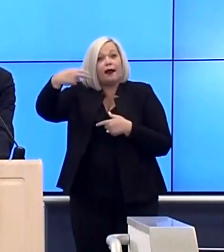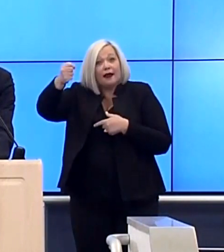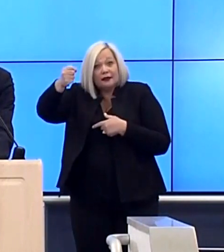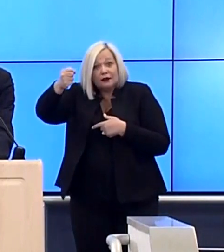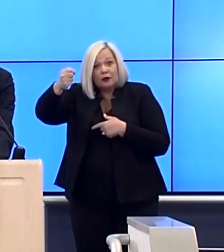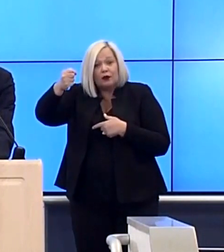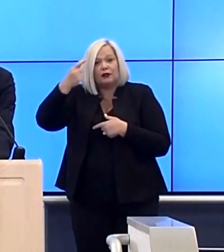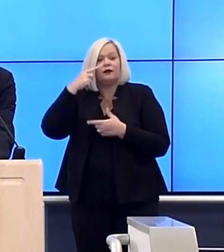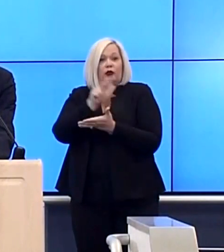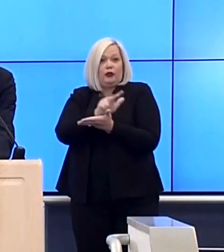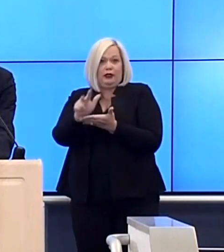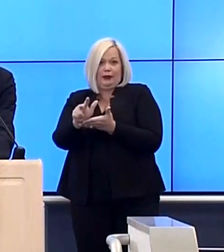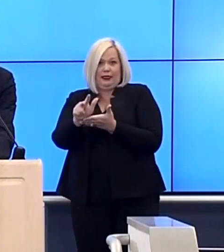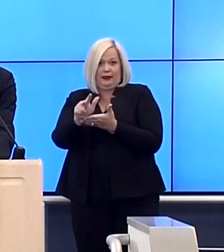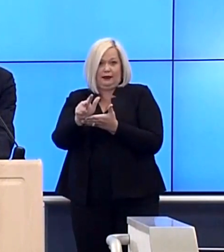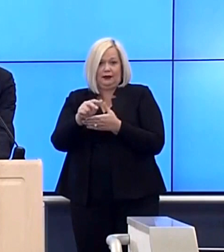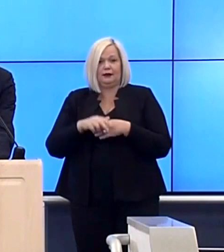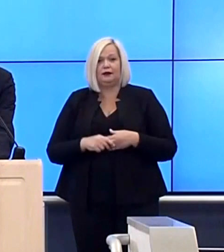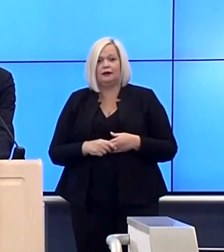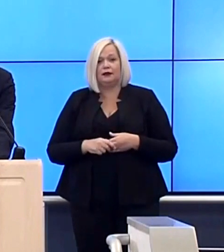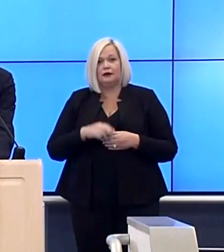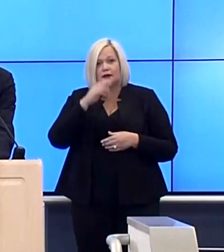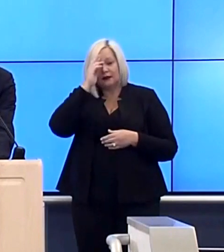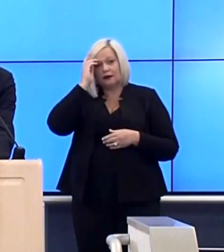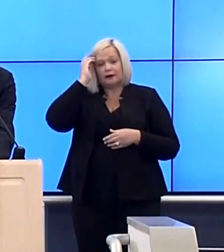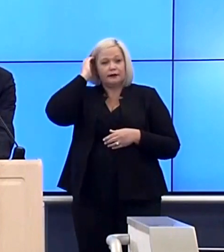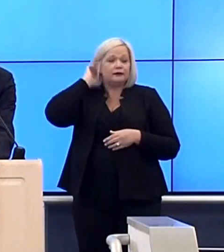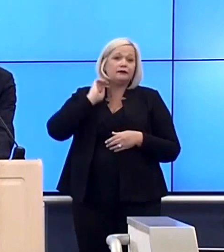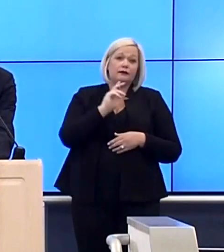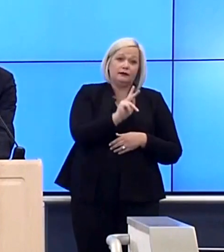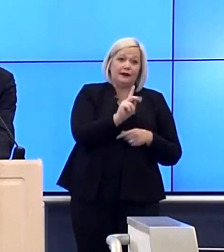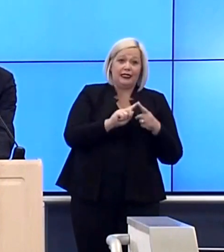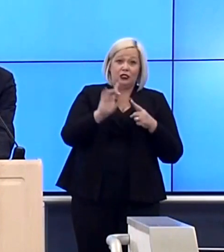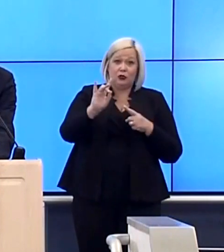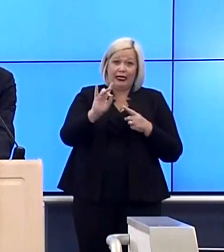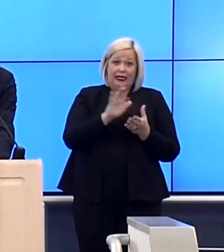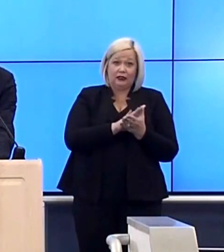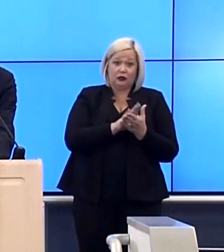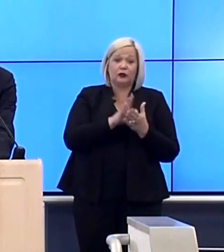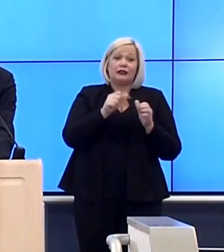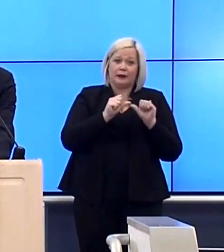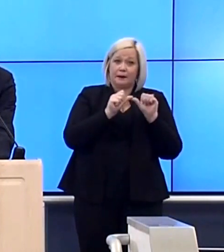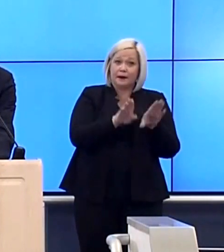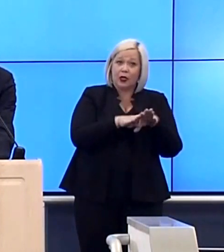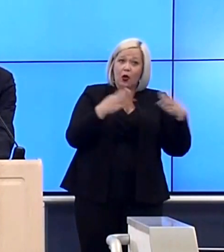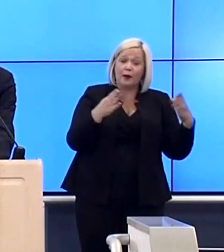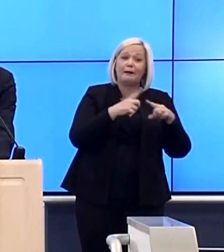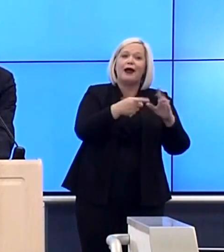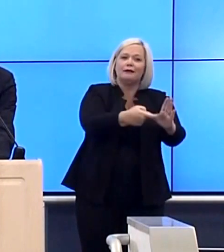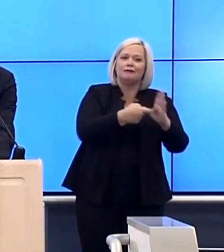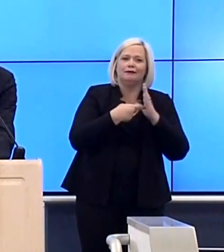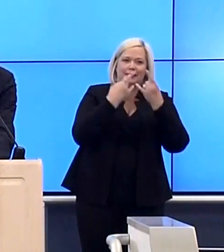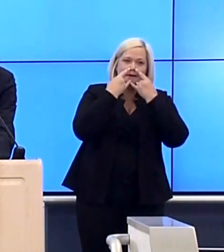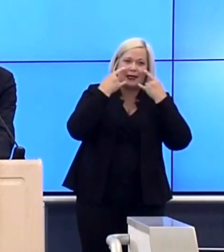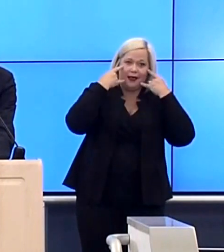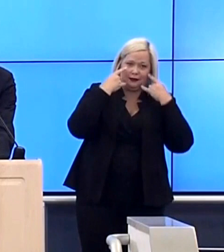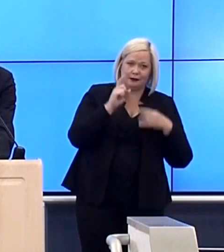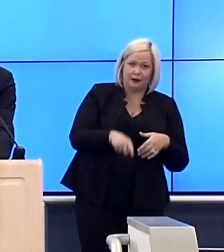TODAY, WE TEMPORARILY SUSPEND IN-PERSON LEARNING FOR ALL HIGH IN-PERSON LEARNING FOR ALL HIGH SCHOOLS FOR THREE WEEKS. SCHOOLS FOR THREE WEEKS. WE ALLOW K THROUGH 8 SCHOOLS TO